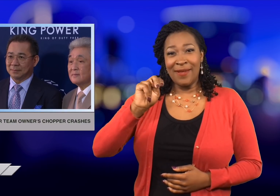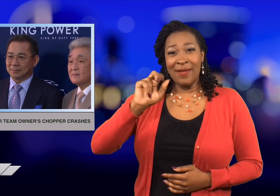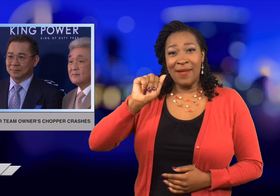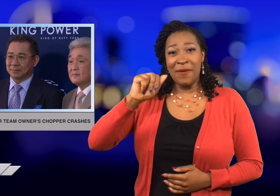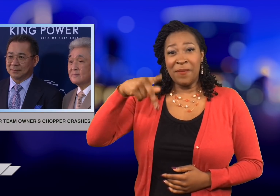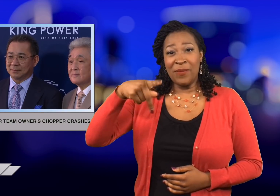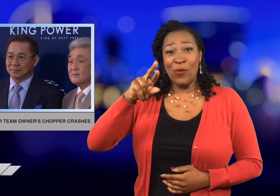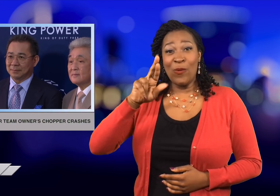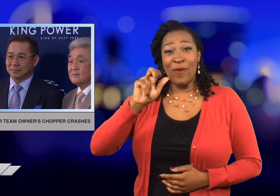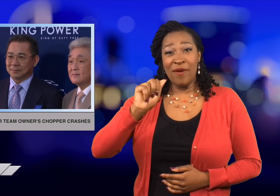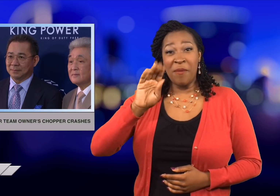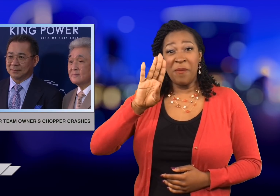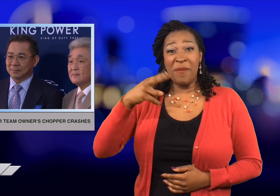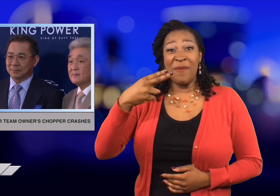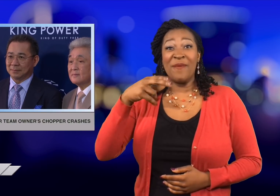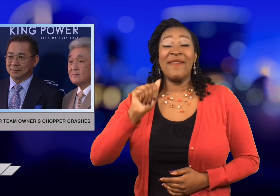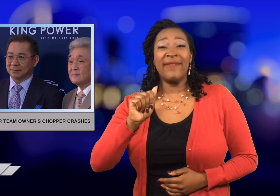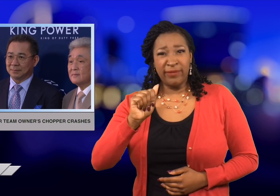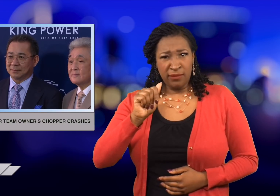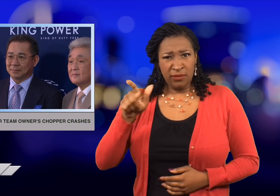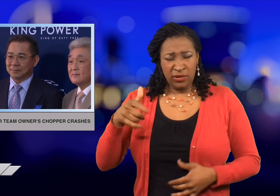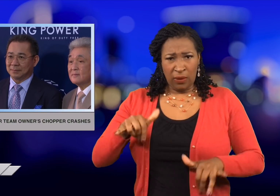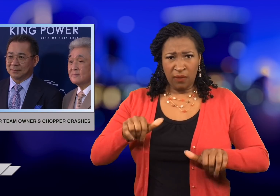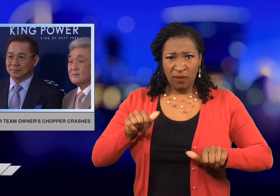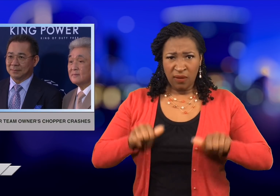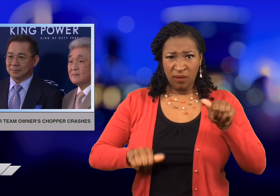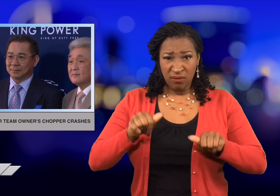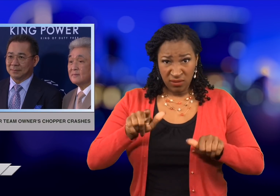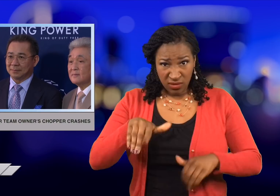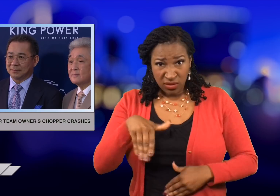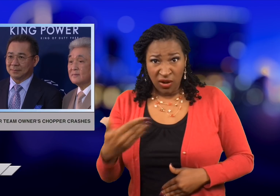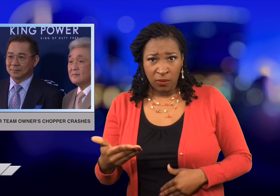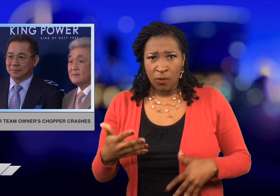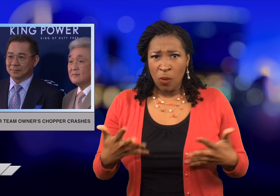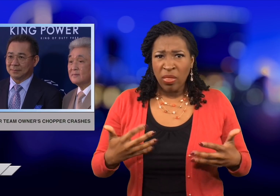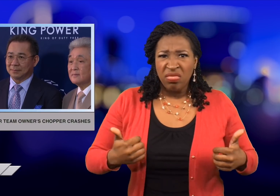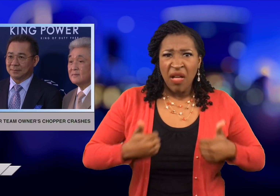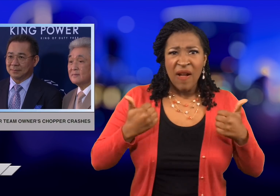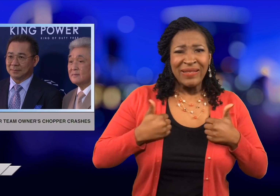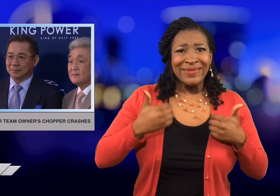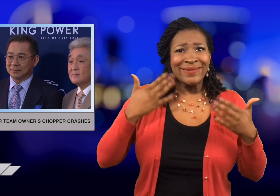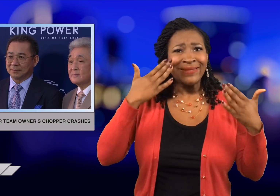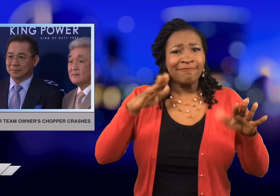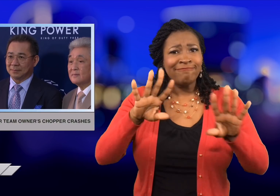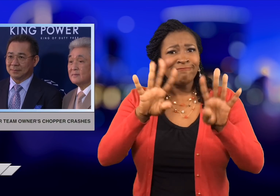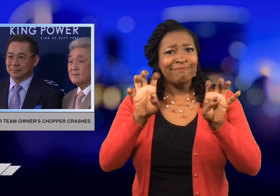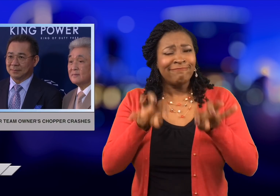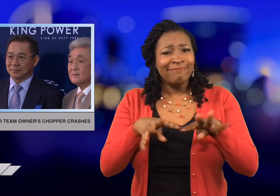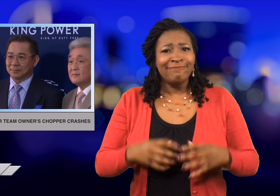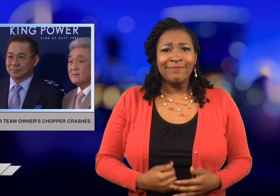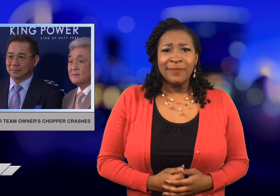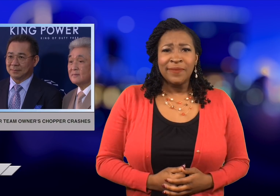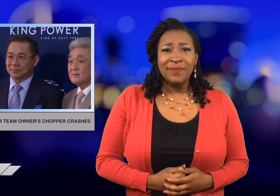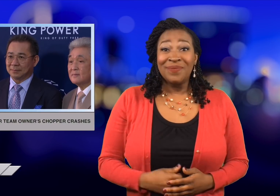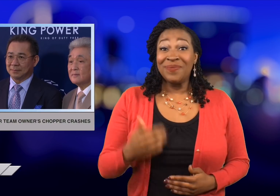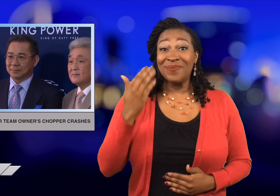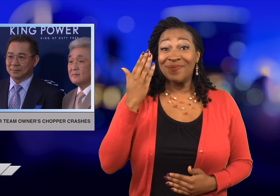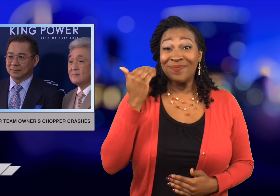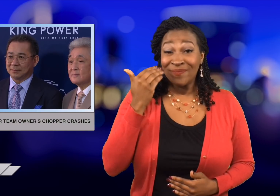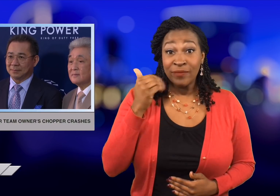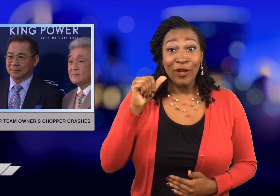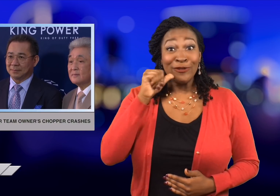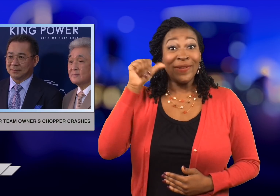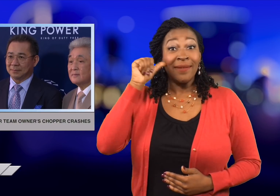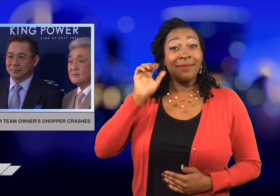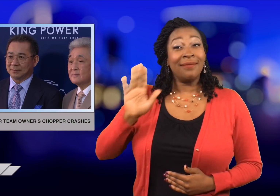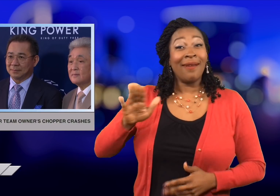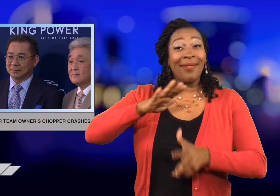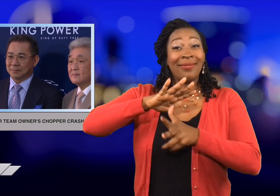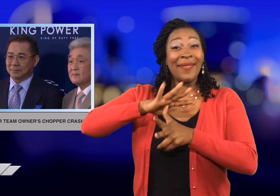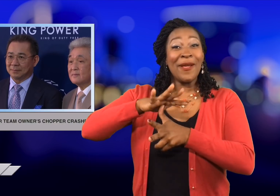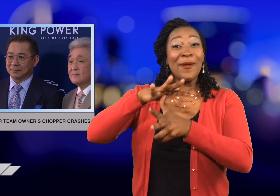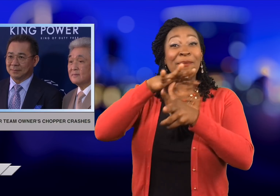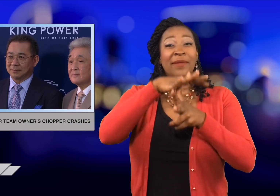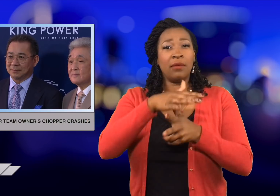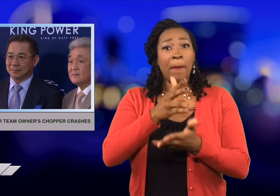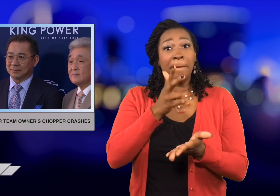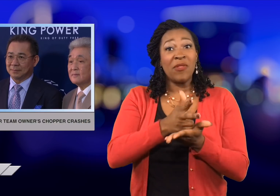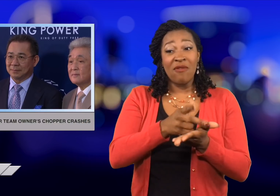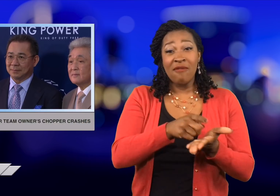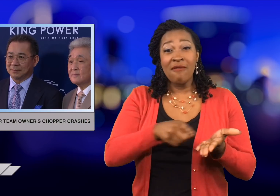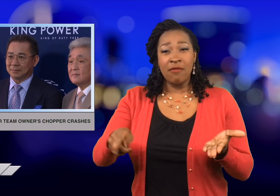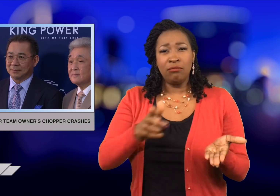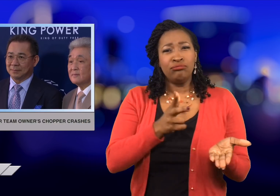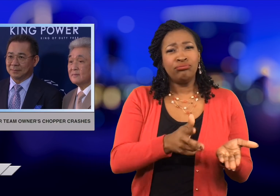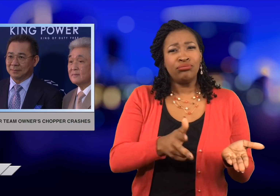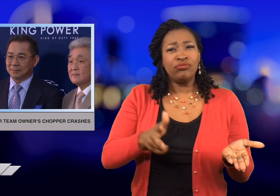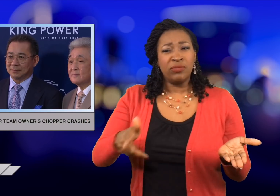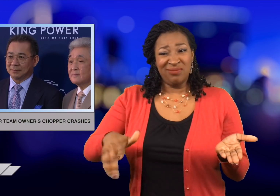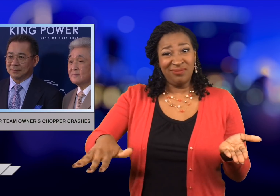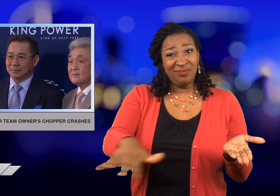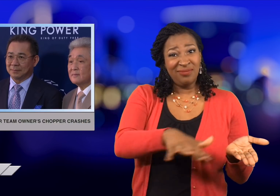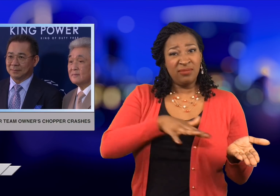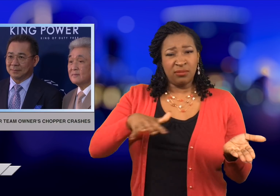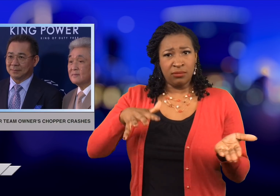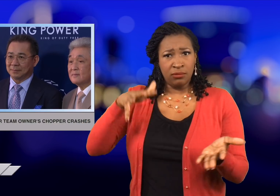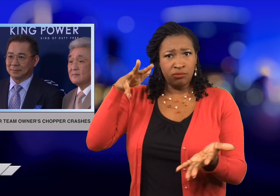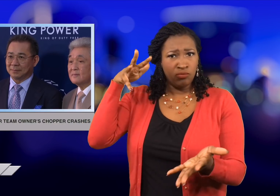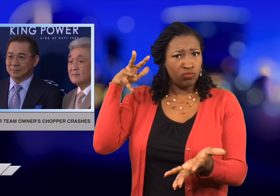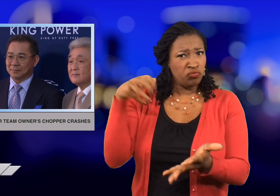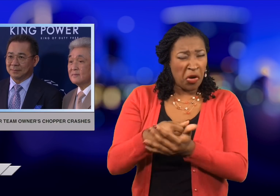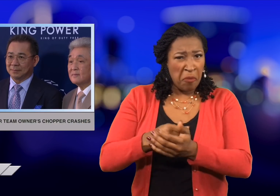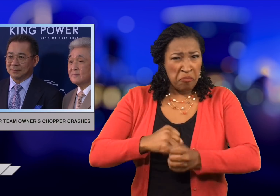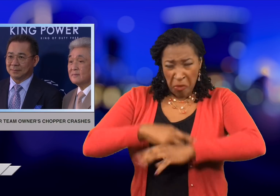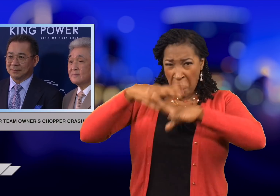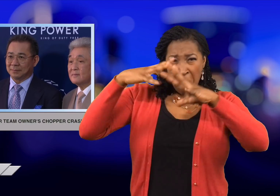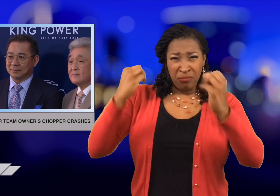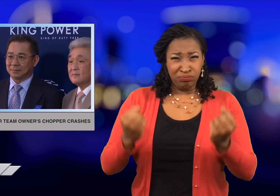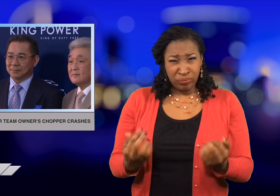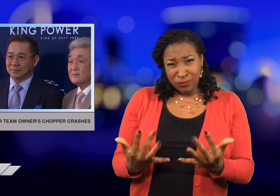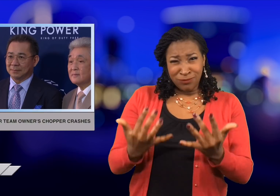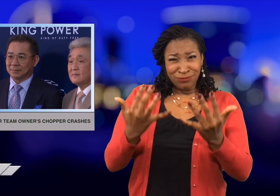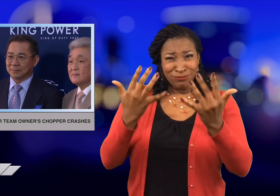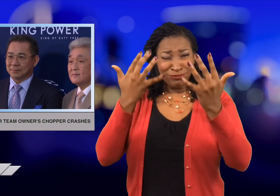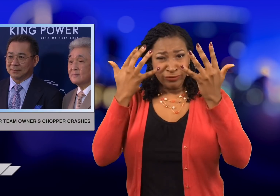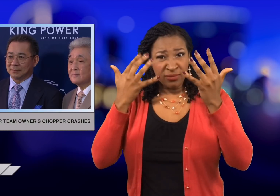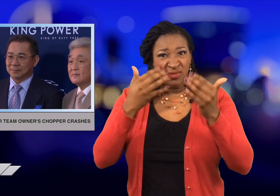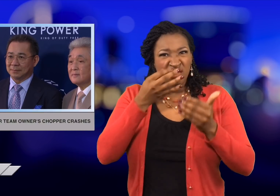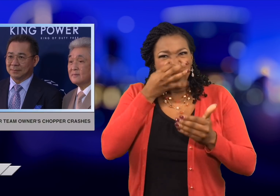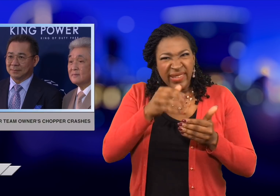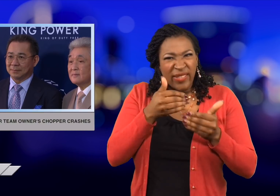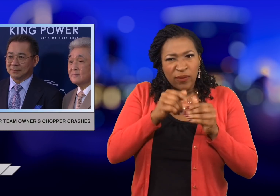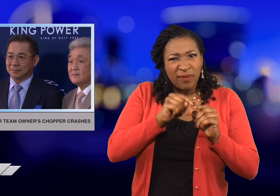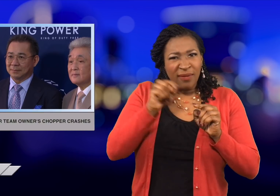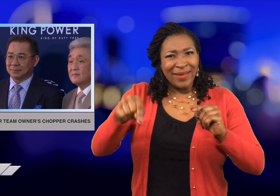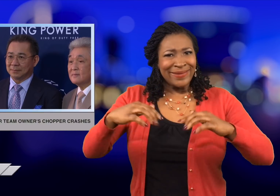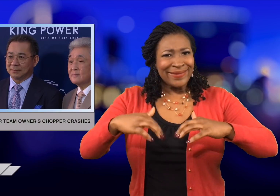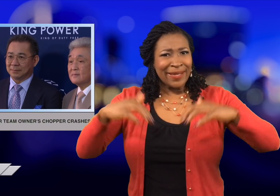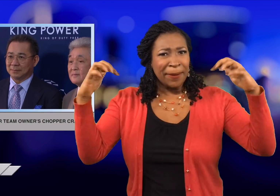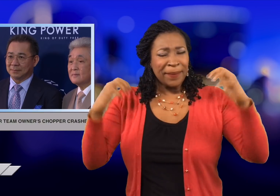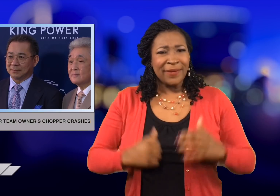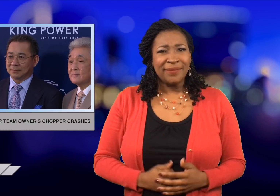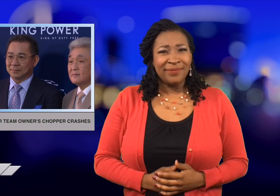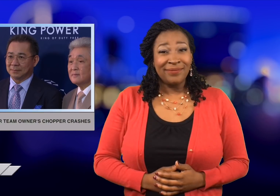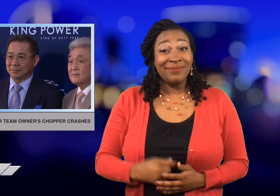Yesterday, his helicopter crashed in a parking lot next to the stadium, and burst into flames.